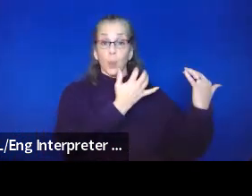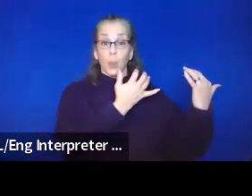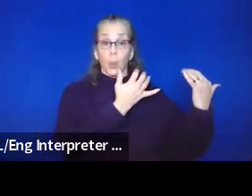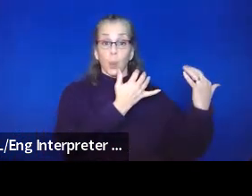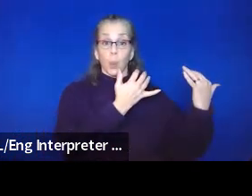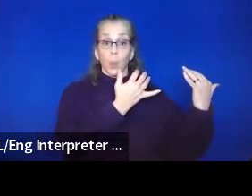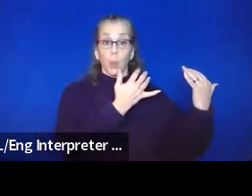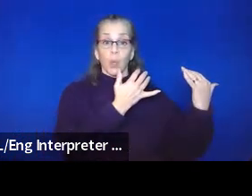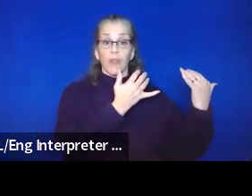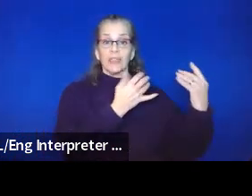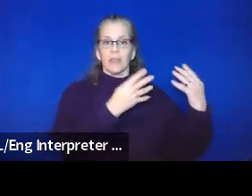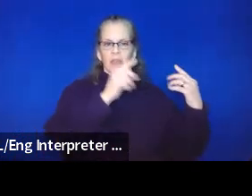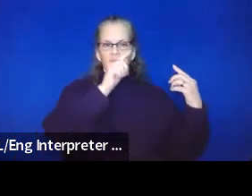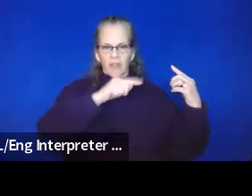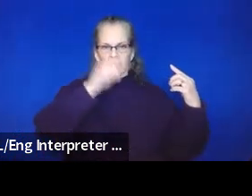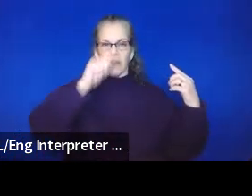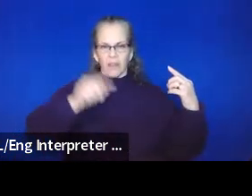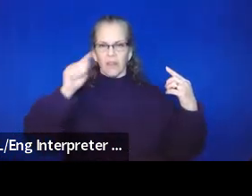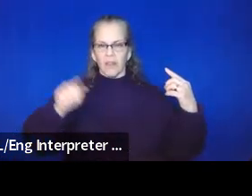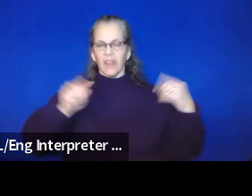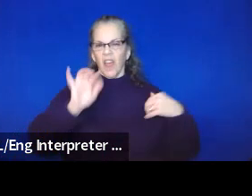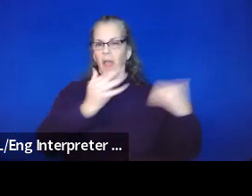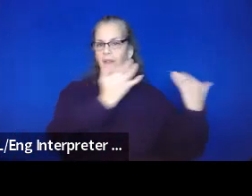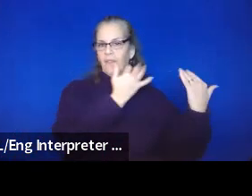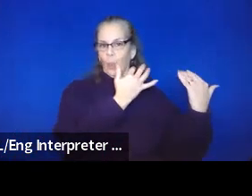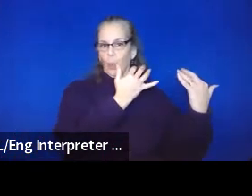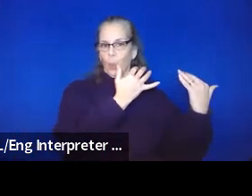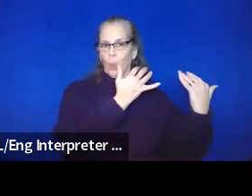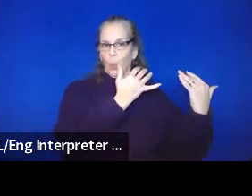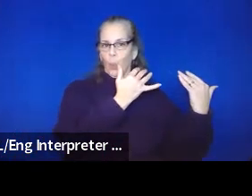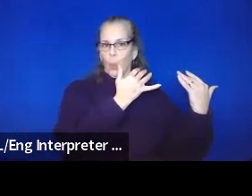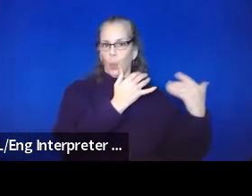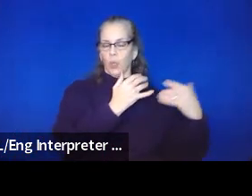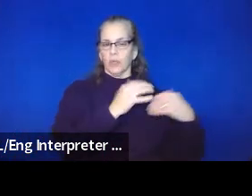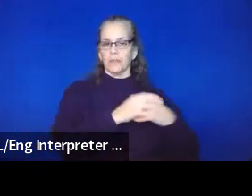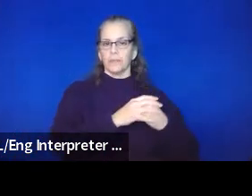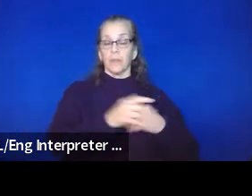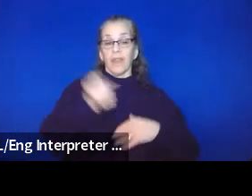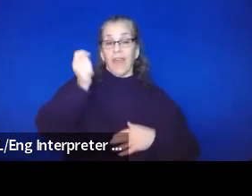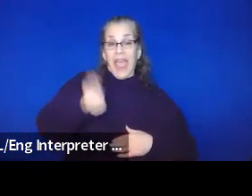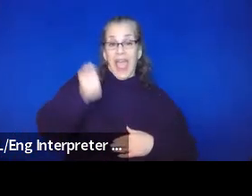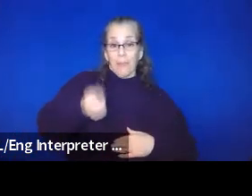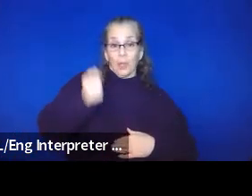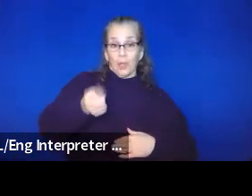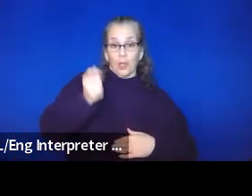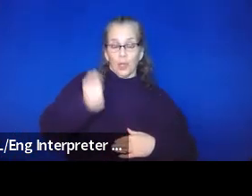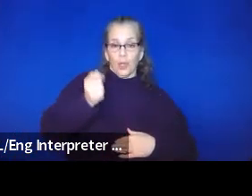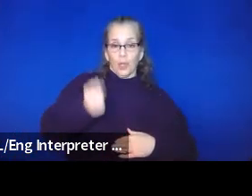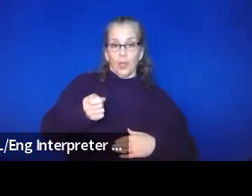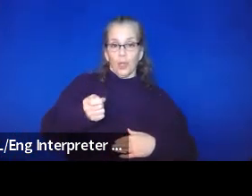the wavy across the entire graph by the gold arrows. The hammer is the sounds that are